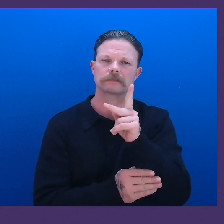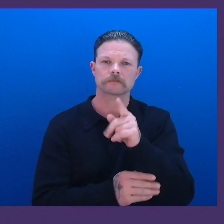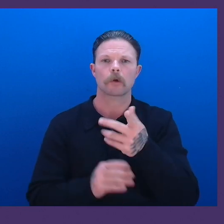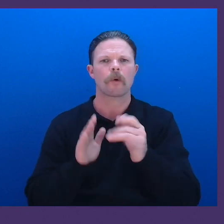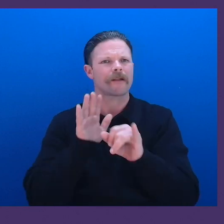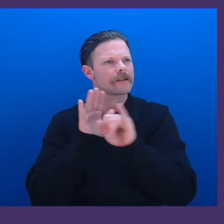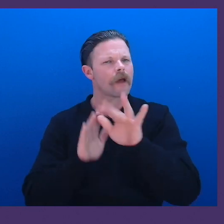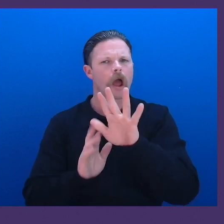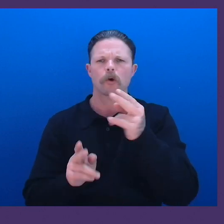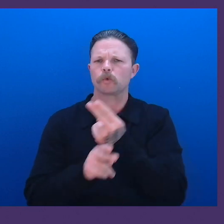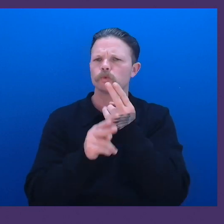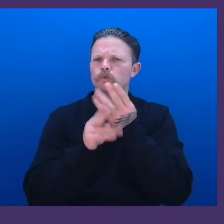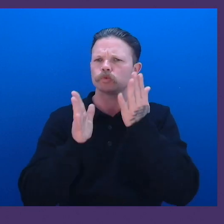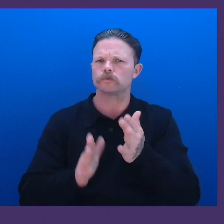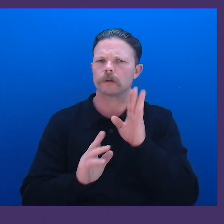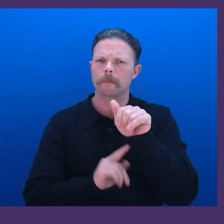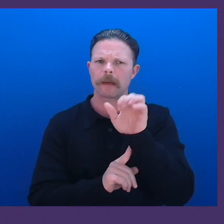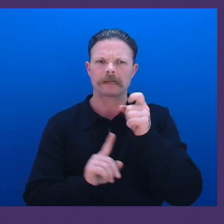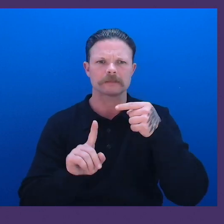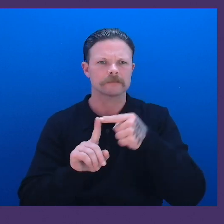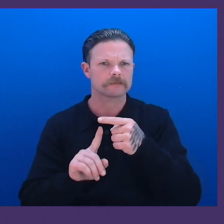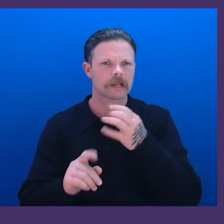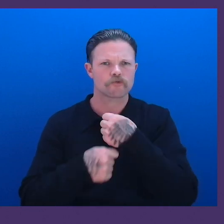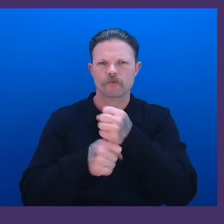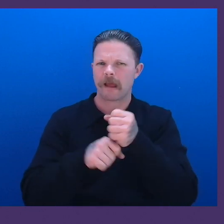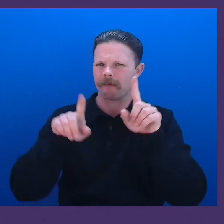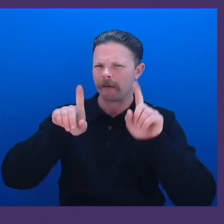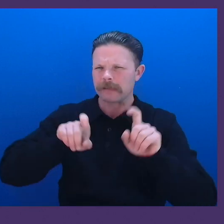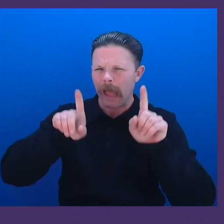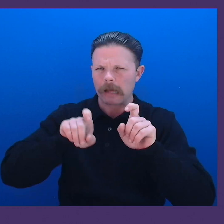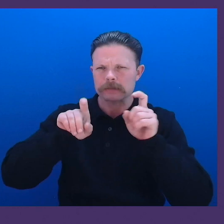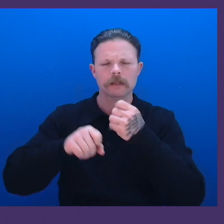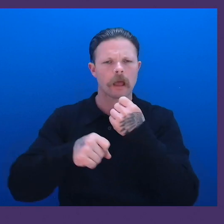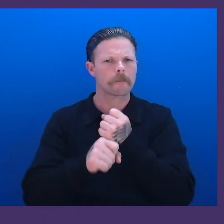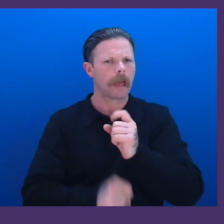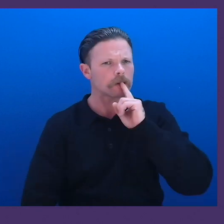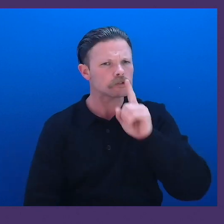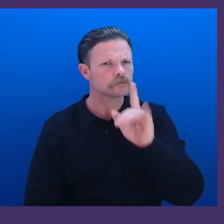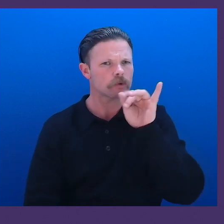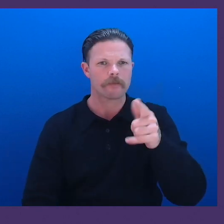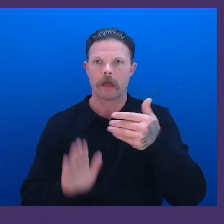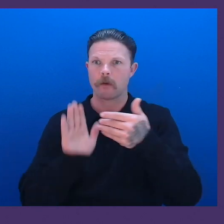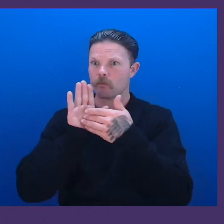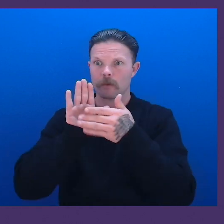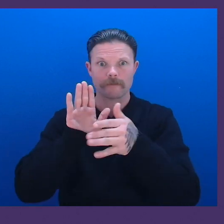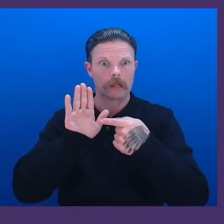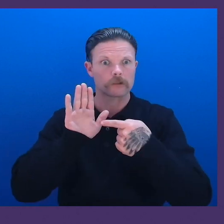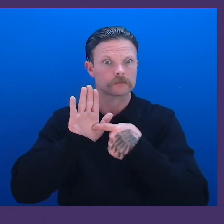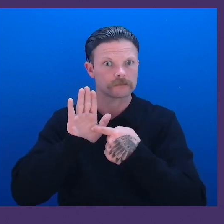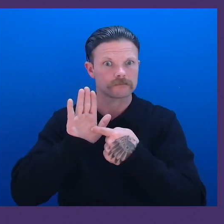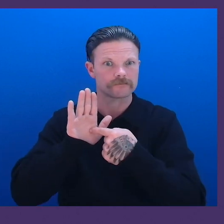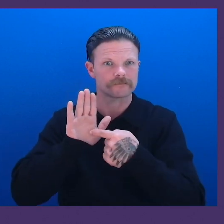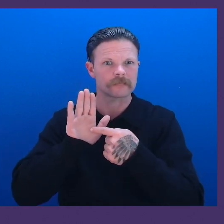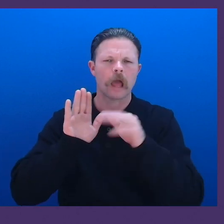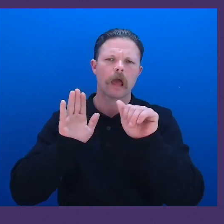to ensure that they are reflecting your use cases. And sometimes also put your hacker hat on